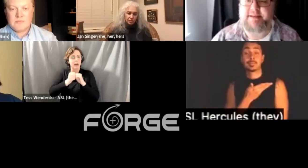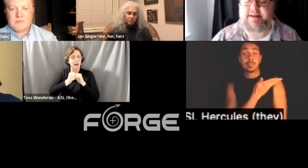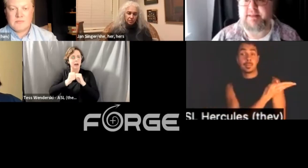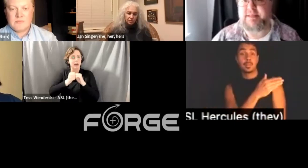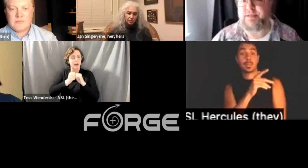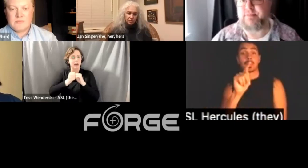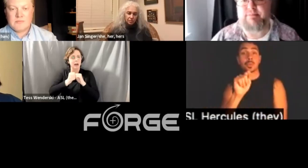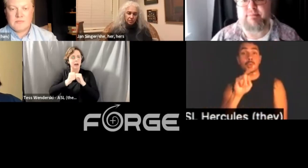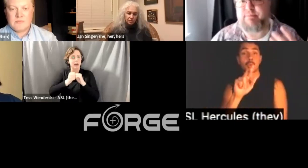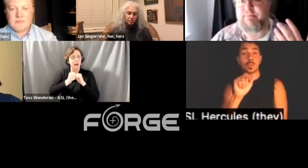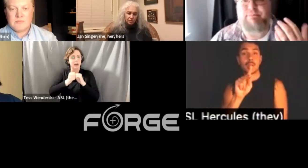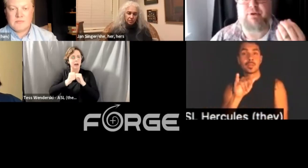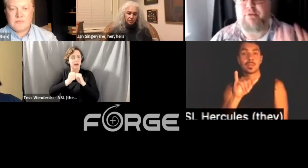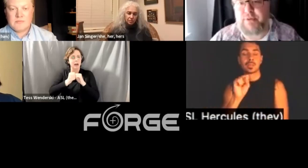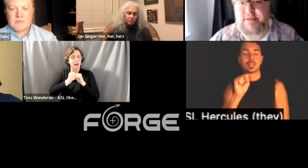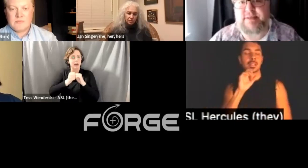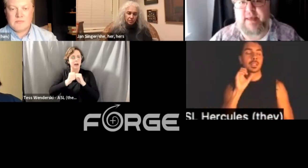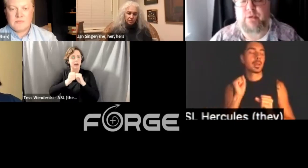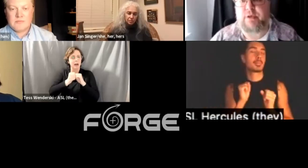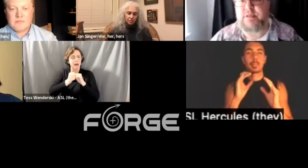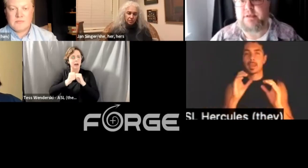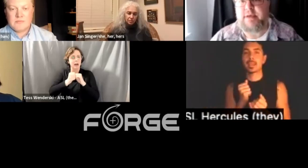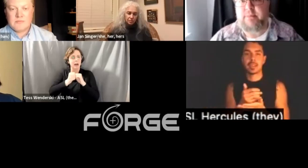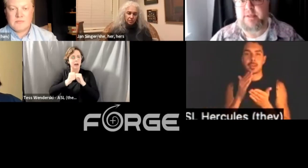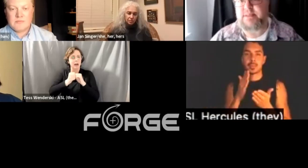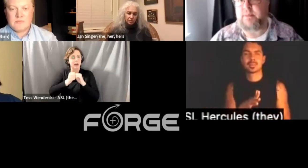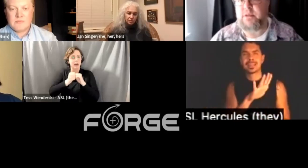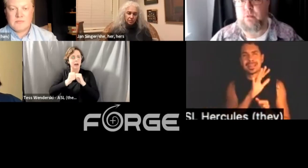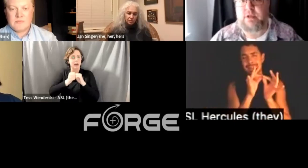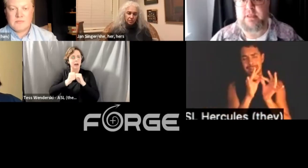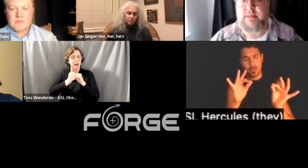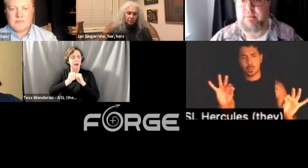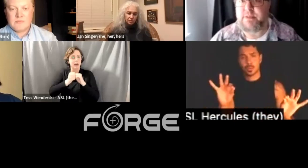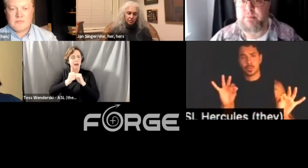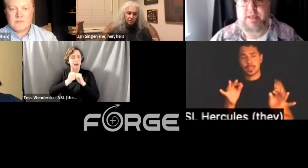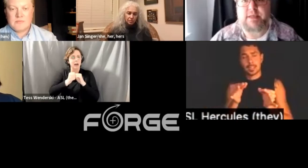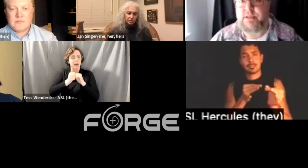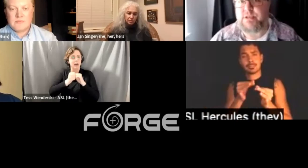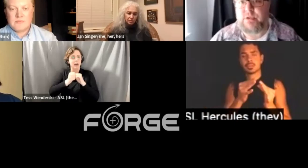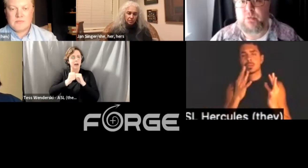and I think he's just beautiful in his language, but some of the work that therapists might need to do